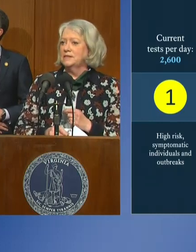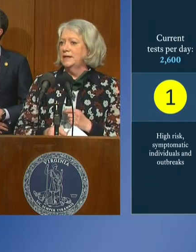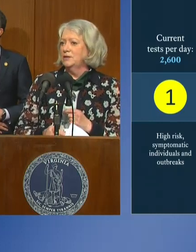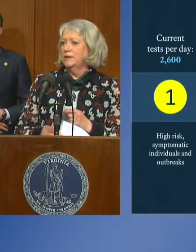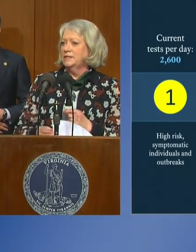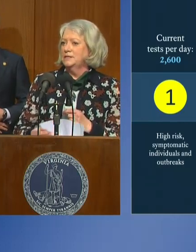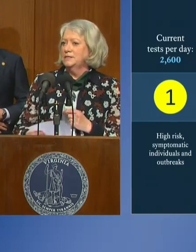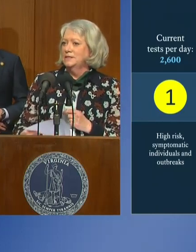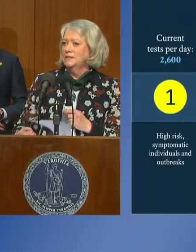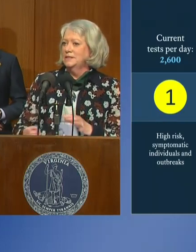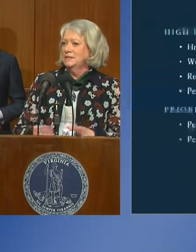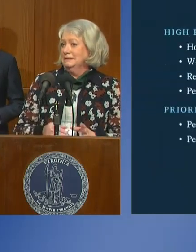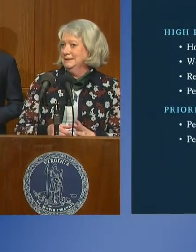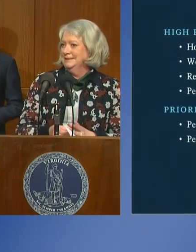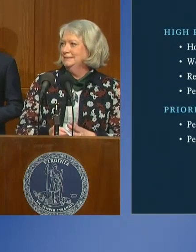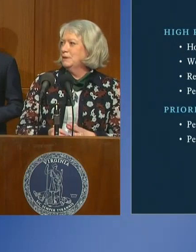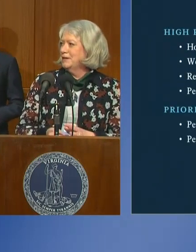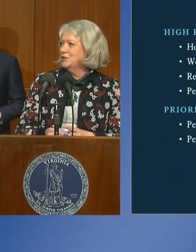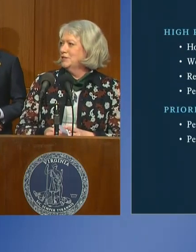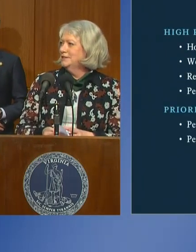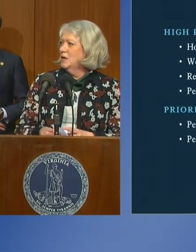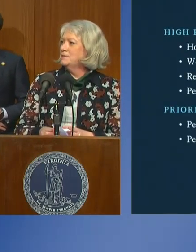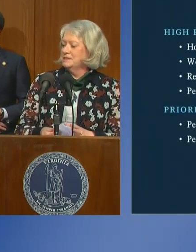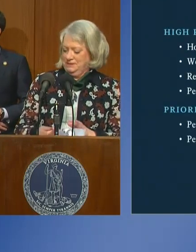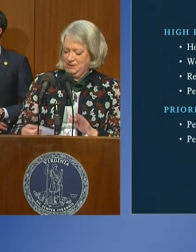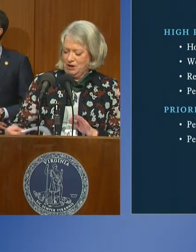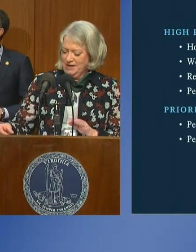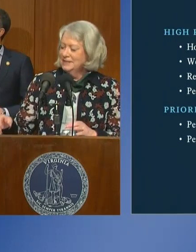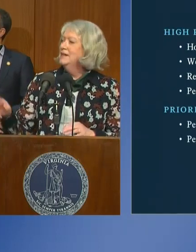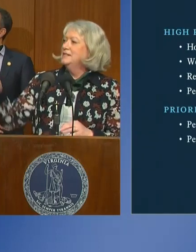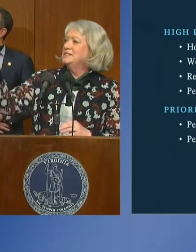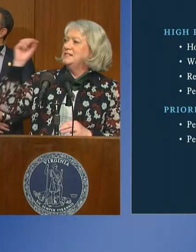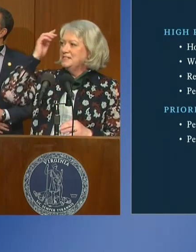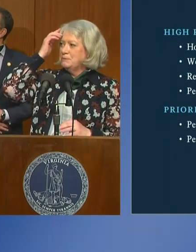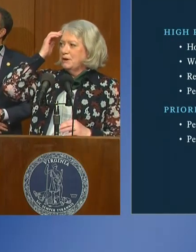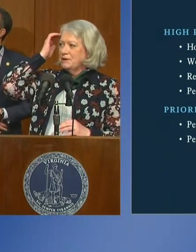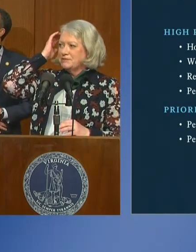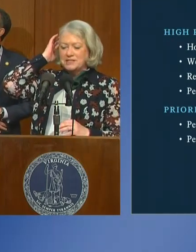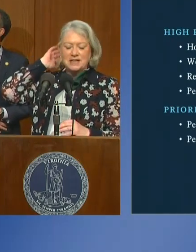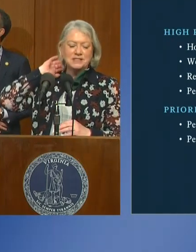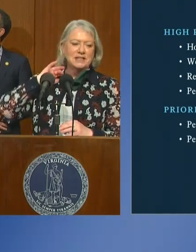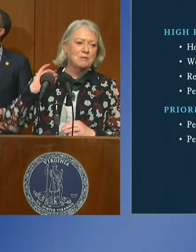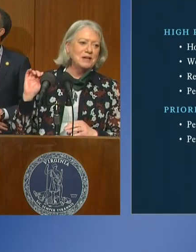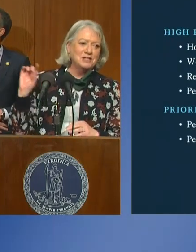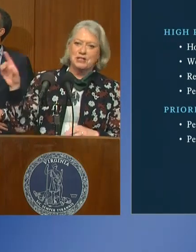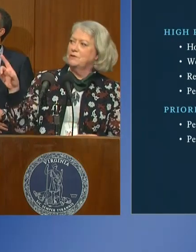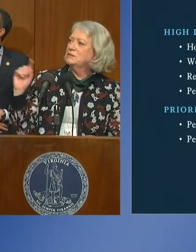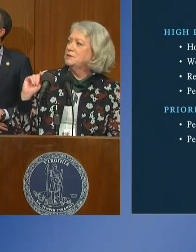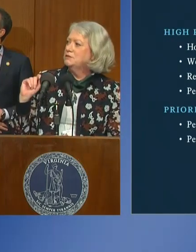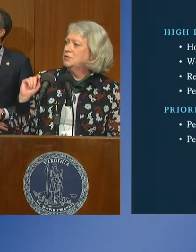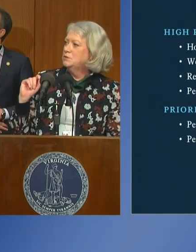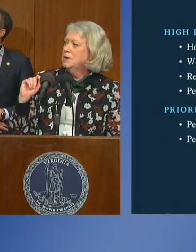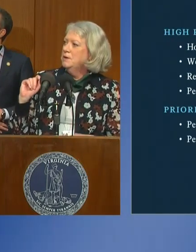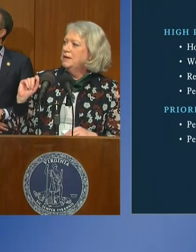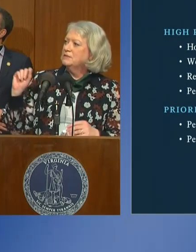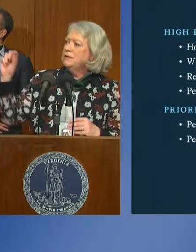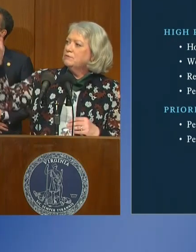I THINK IN THE COMING DAYS- AND I THINK. I. THINK THAT'S MY